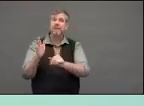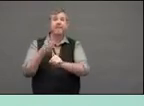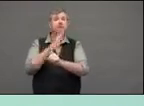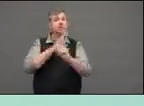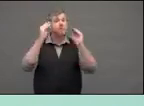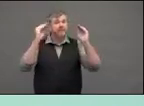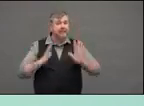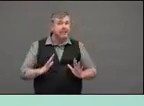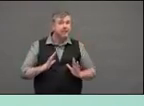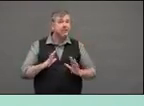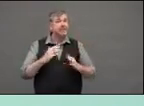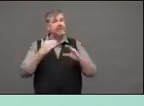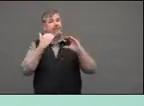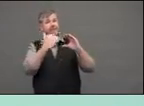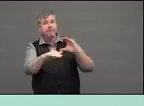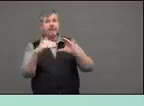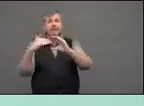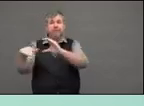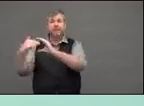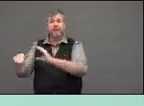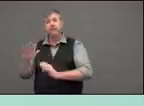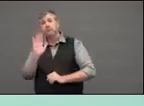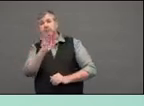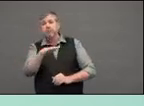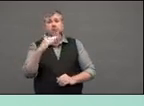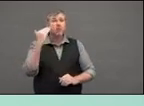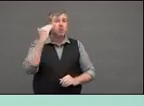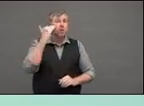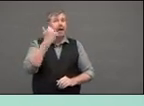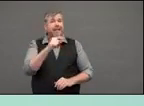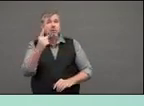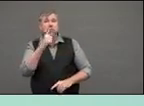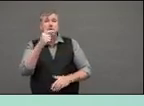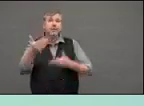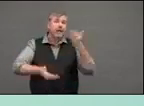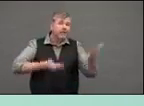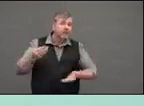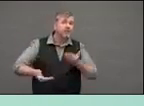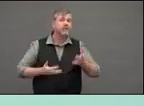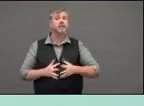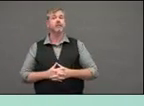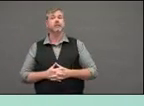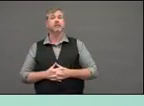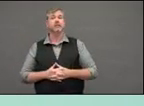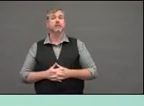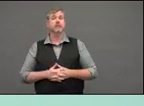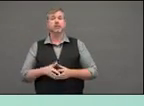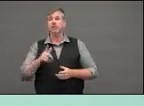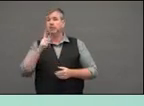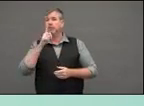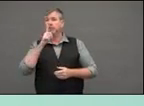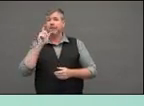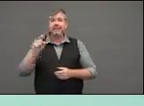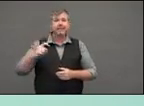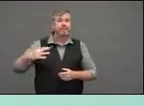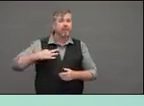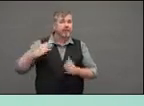hey is there do you know somebody that's hiring do you know somebody that needs volunteers because sometimes these fall